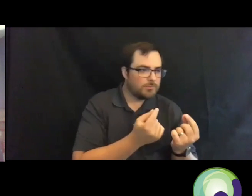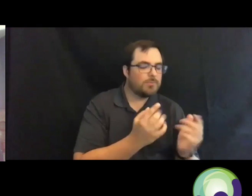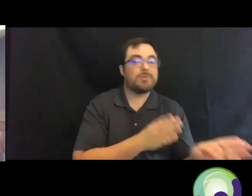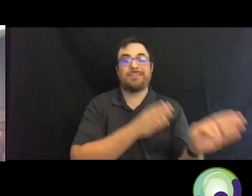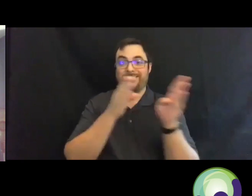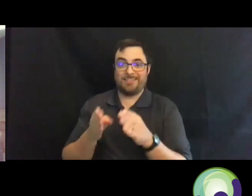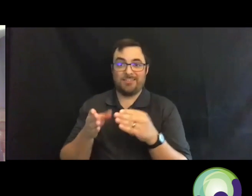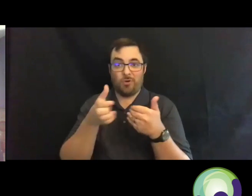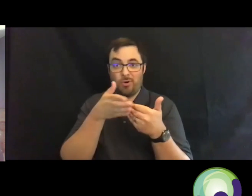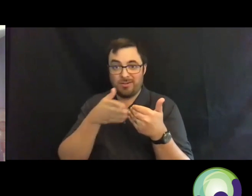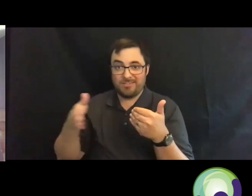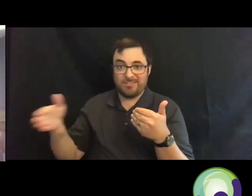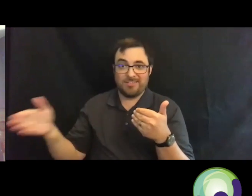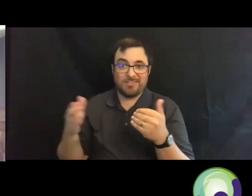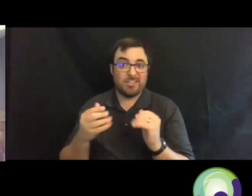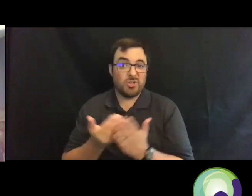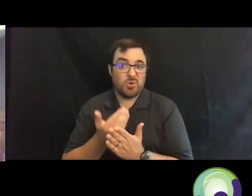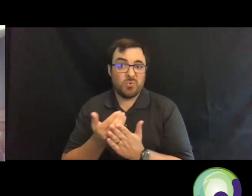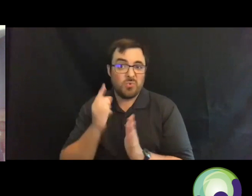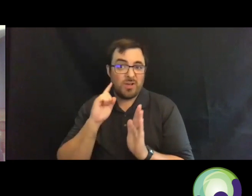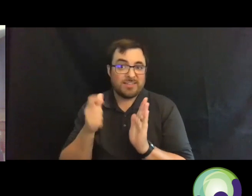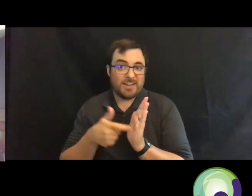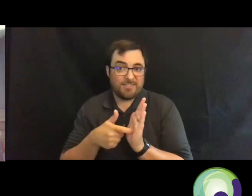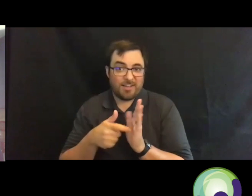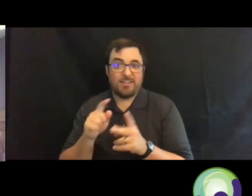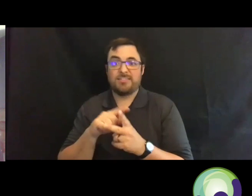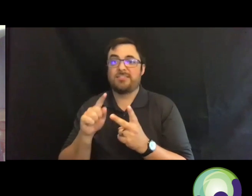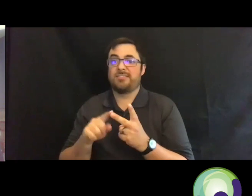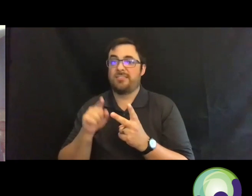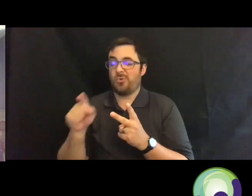for newly identified kids or kids just starting to service, it's been